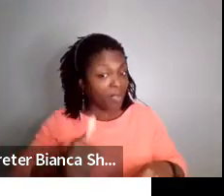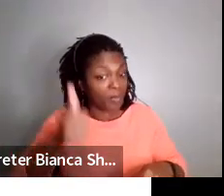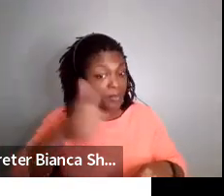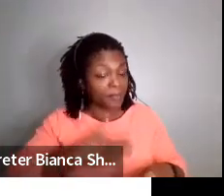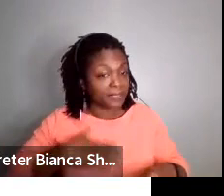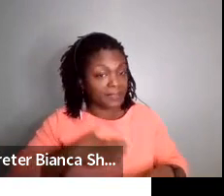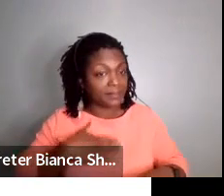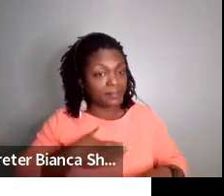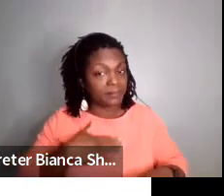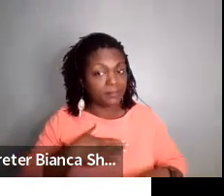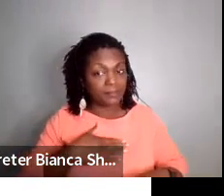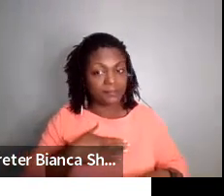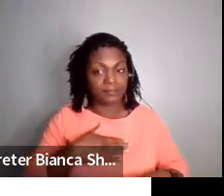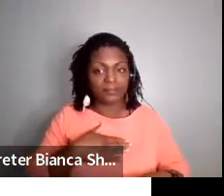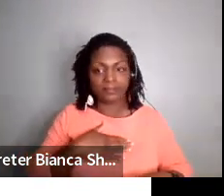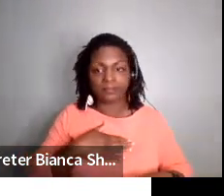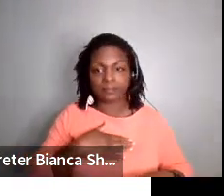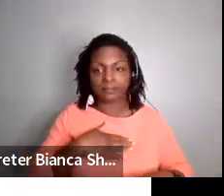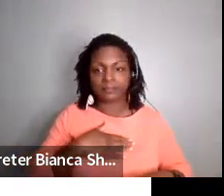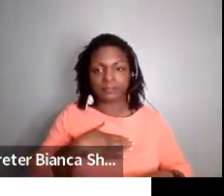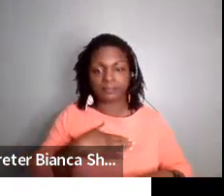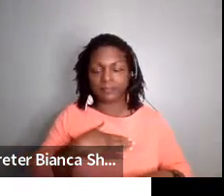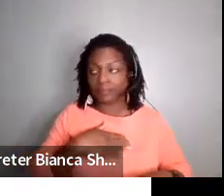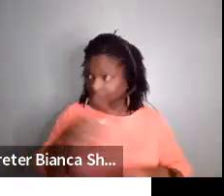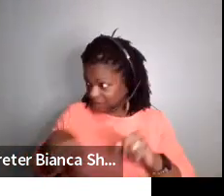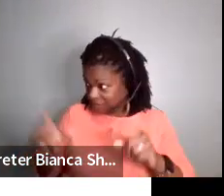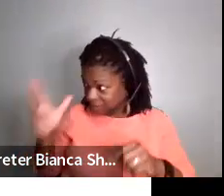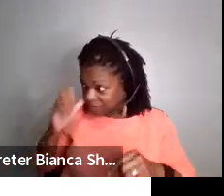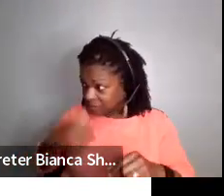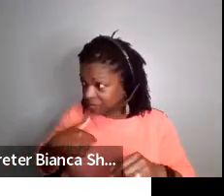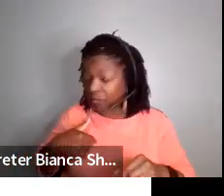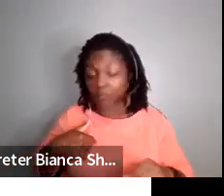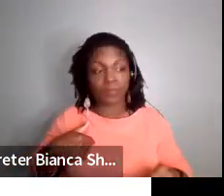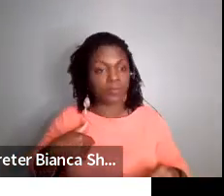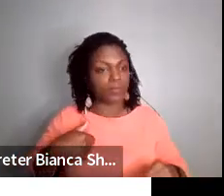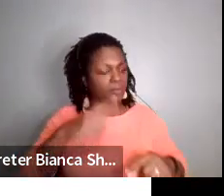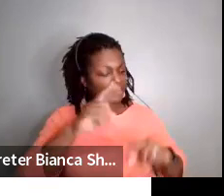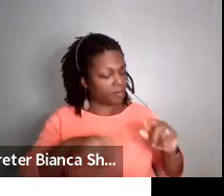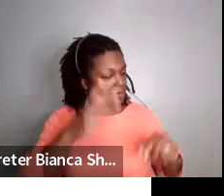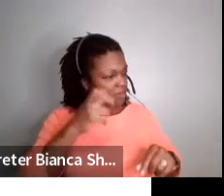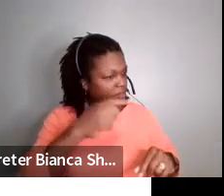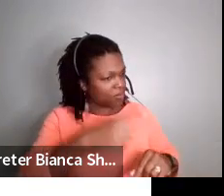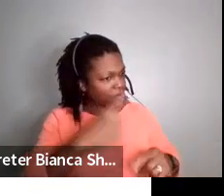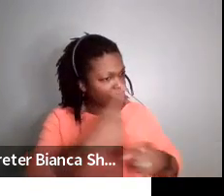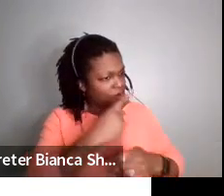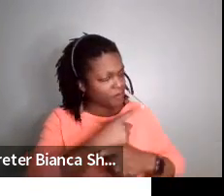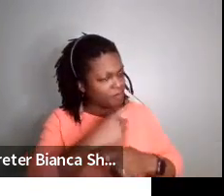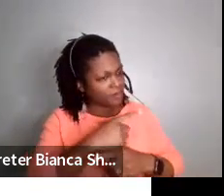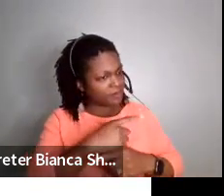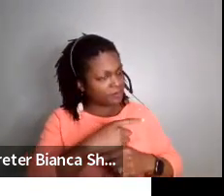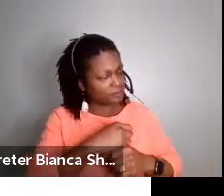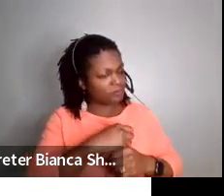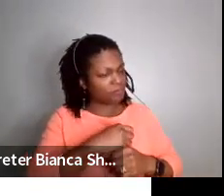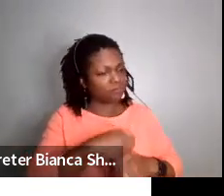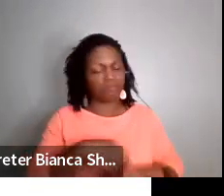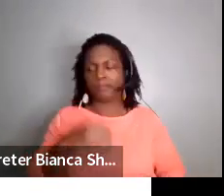Yeah, I'm not able to hear you Probably okay? I Don't know I have.